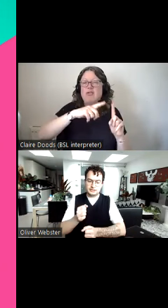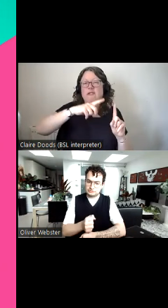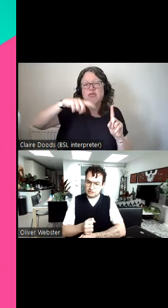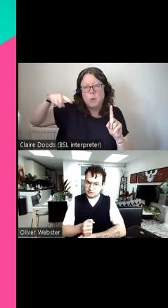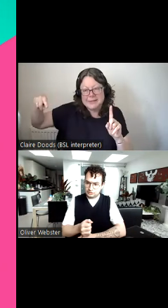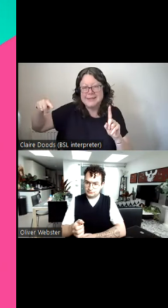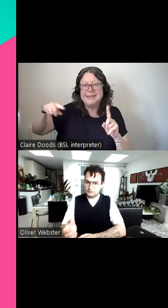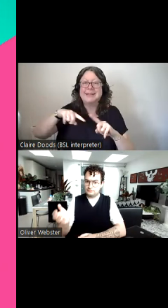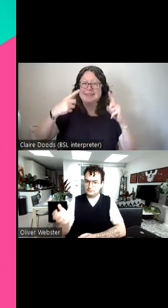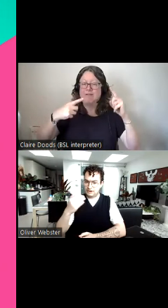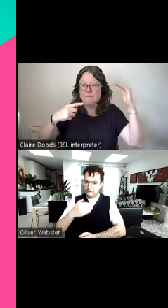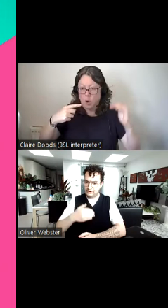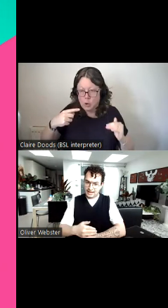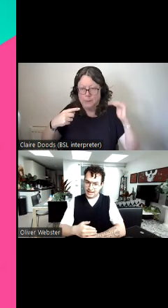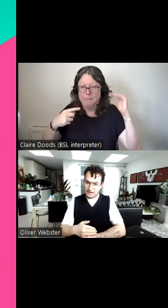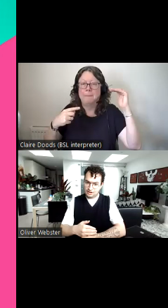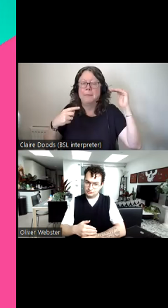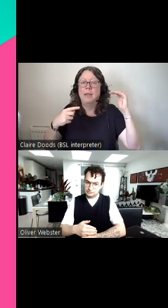They'll start off very loud